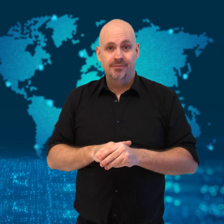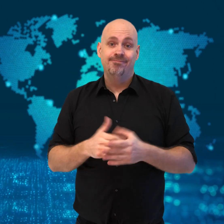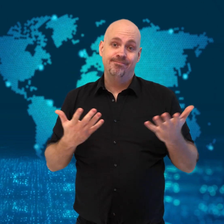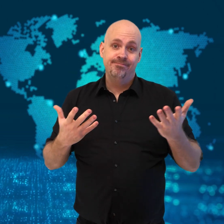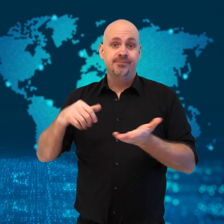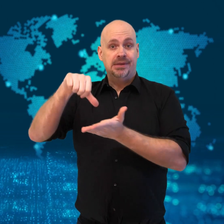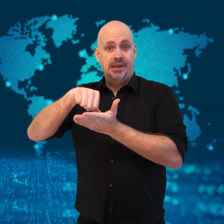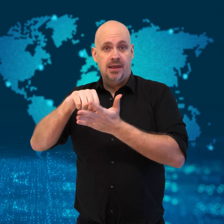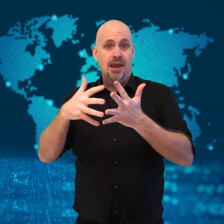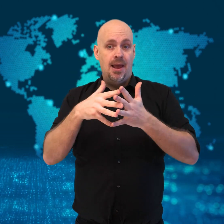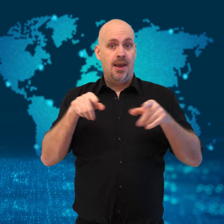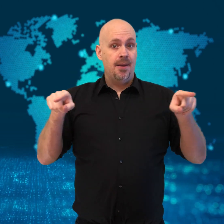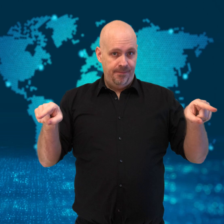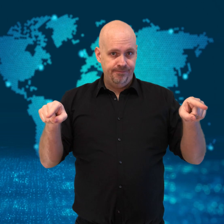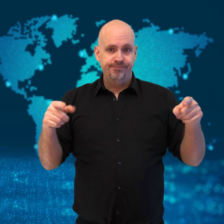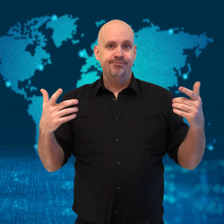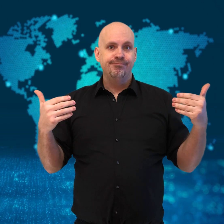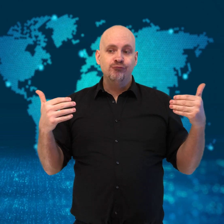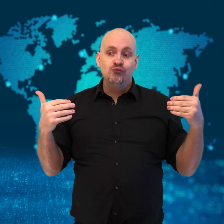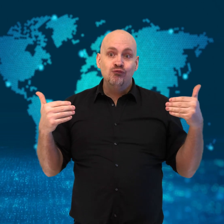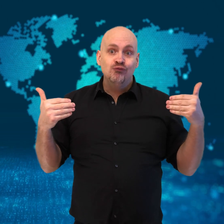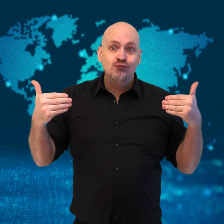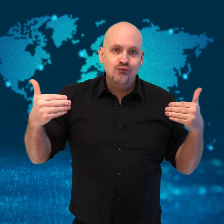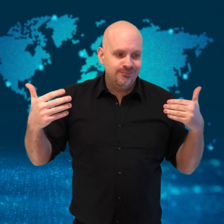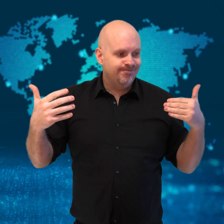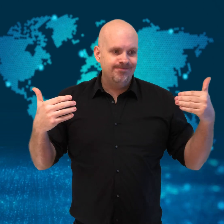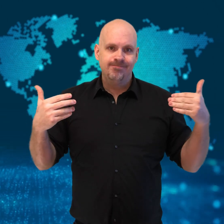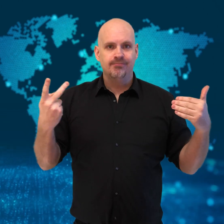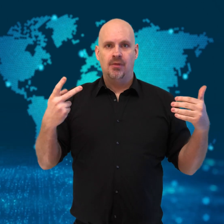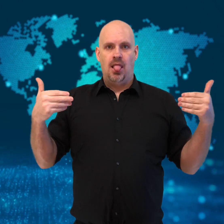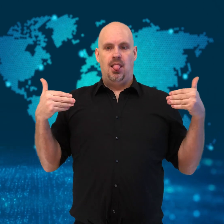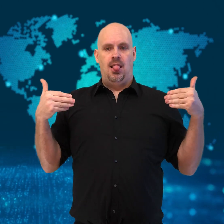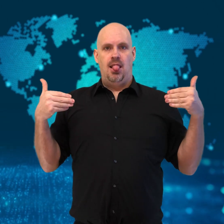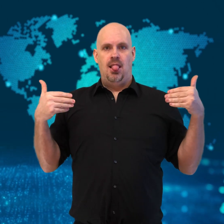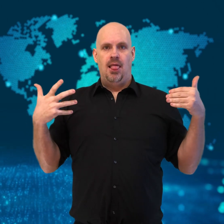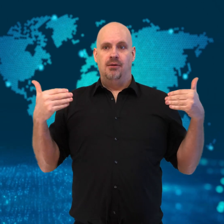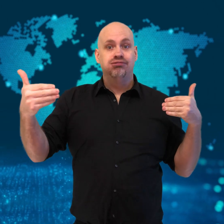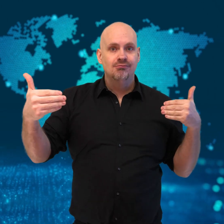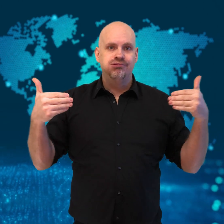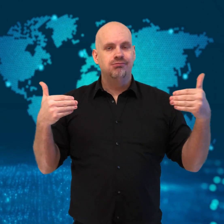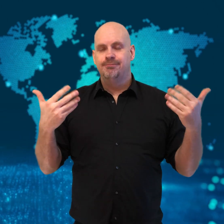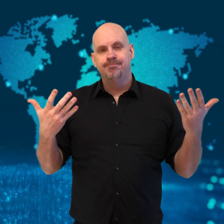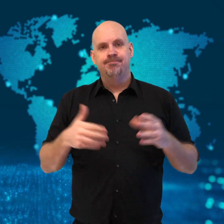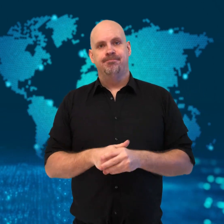Both countries remain unwilling to take the first step.